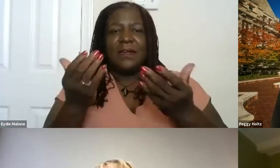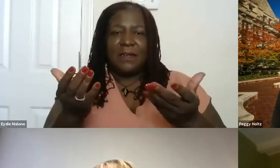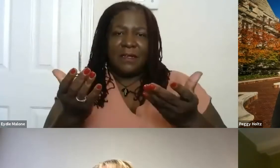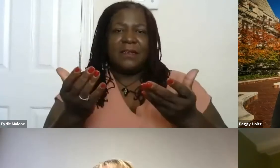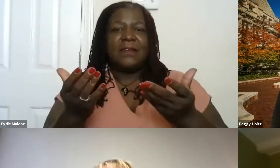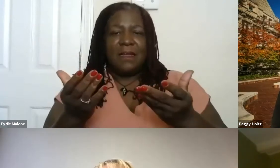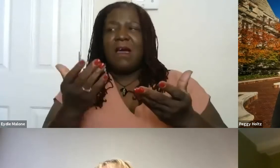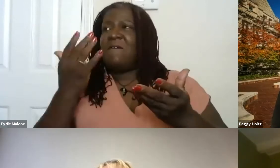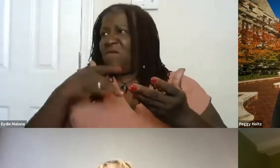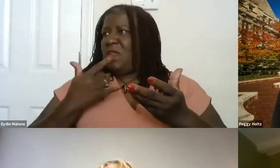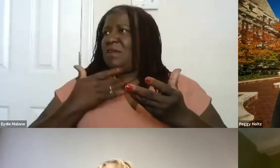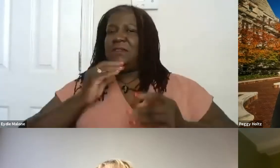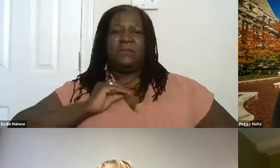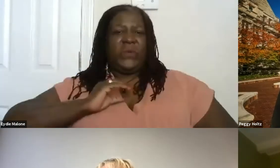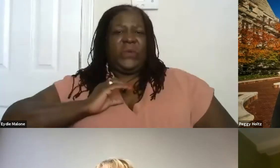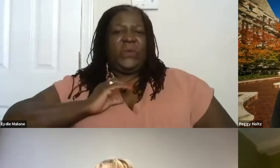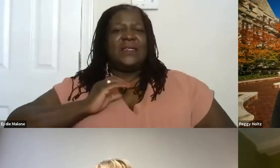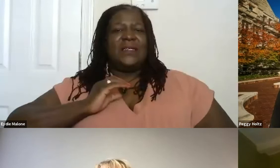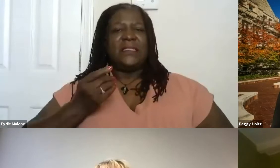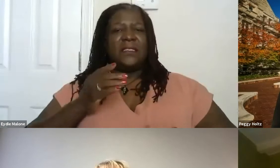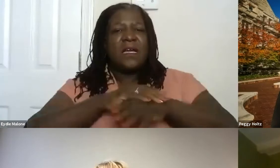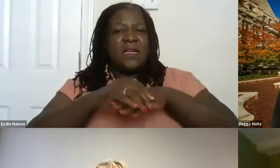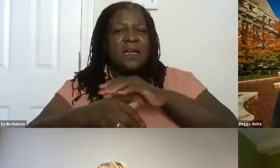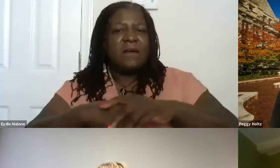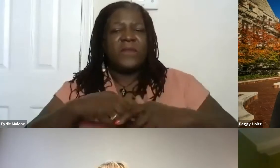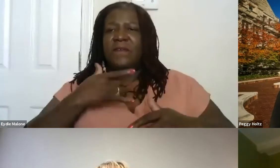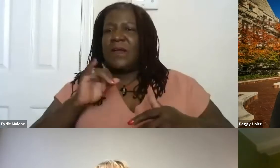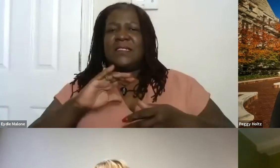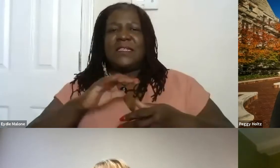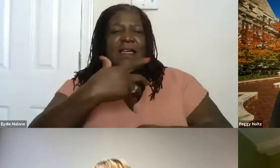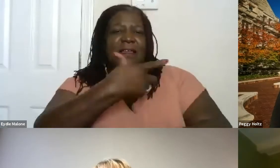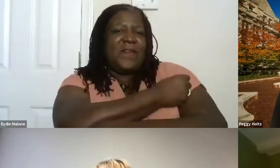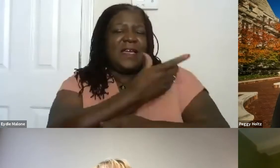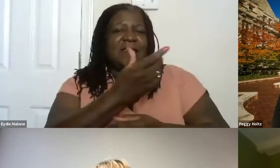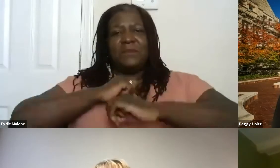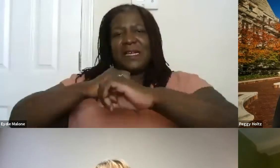him a little bit. He's comfortable with being in the community. He's comfortable with returning